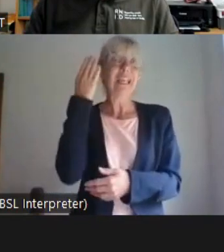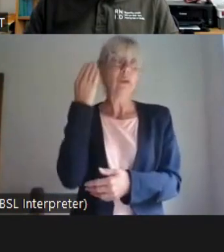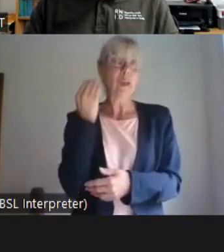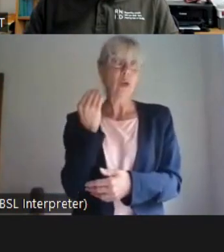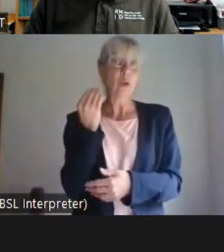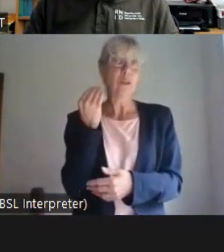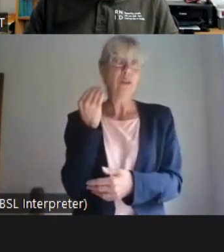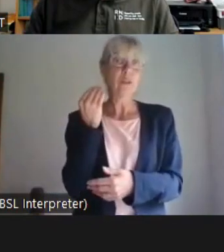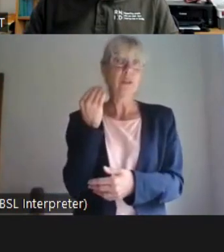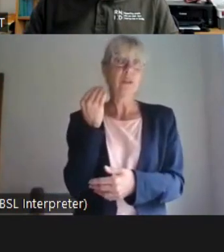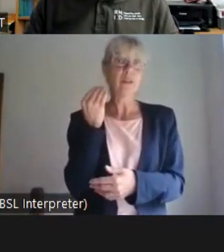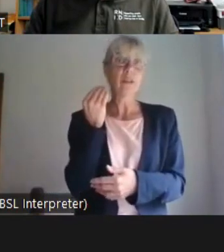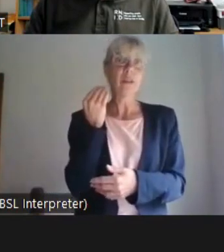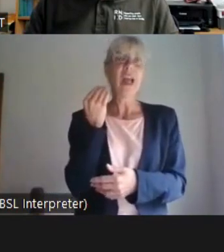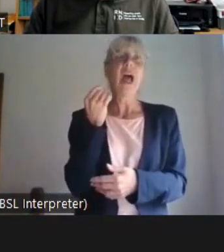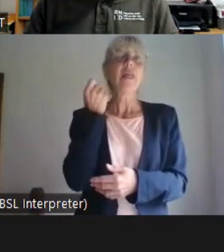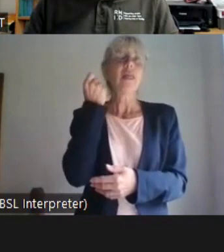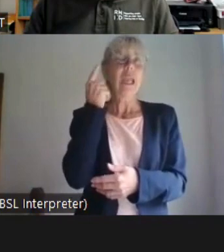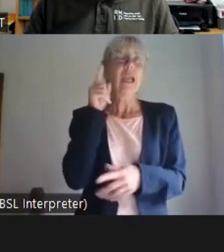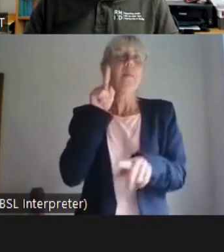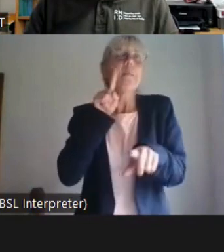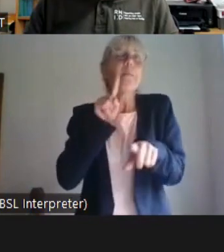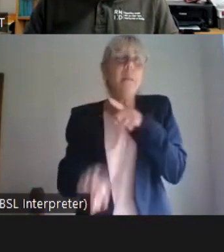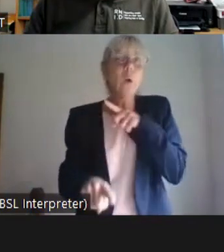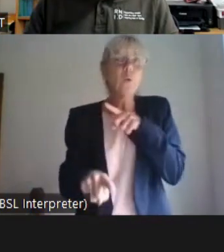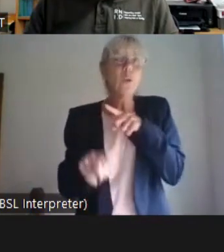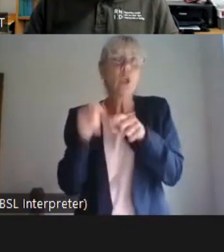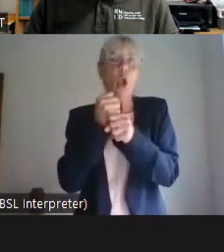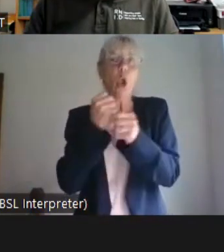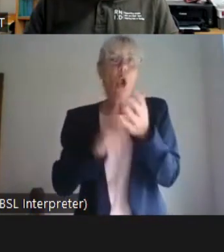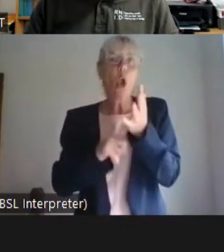would say probably glue ear but there are a couple of cents who knew our hearing losses in there